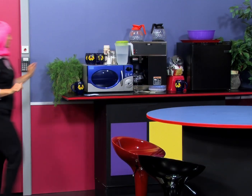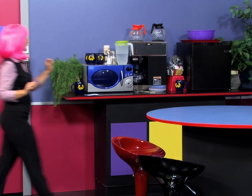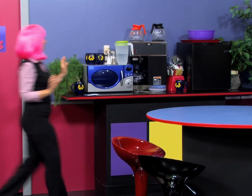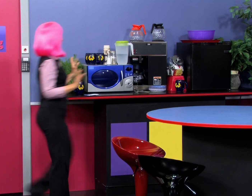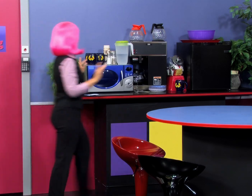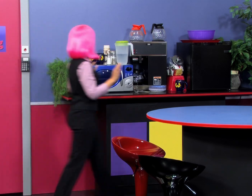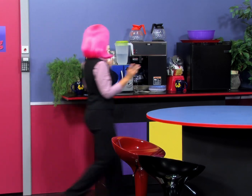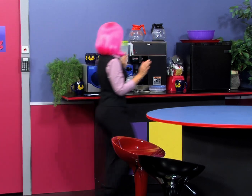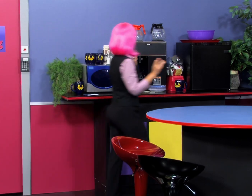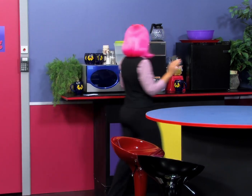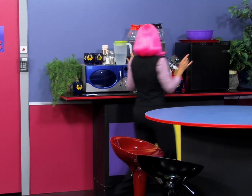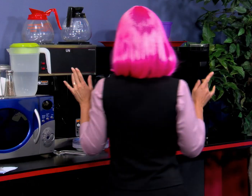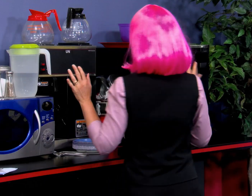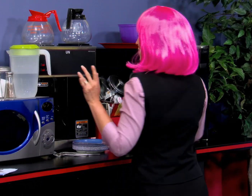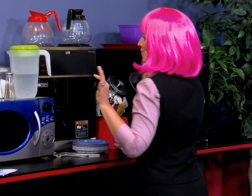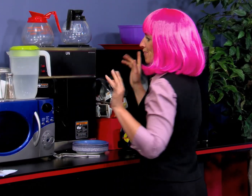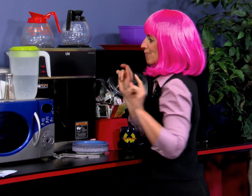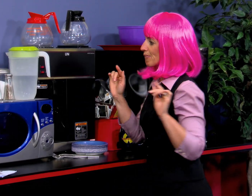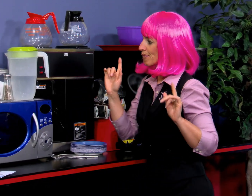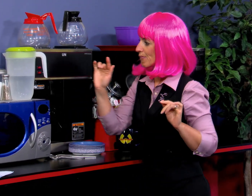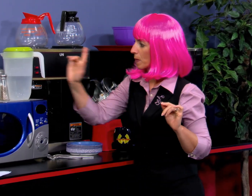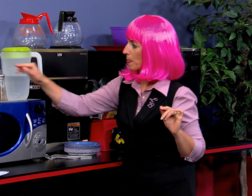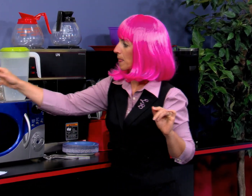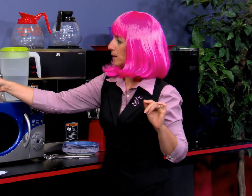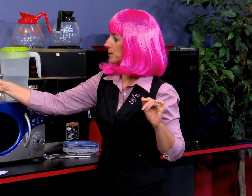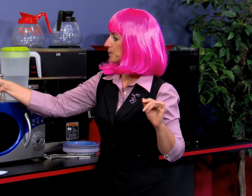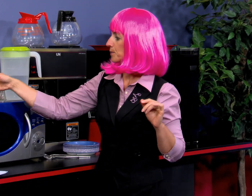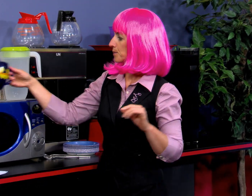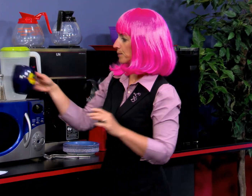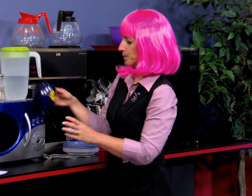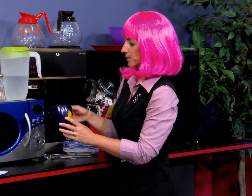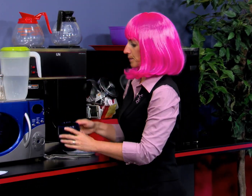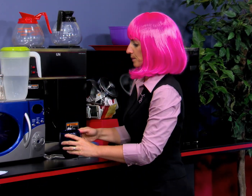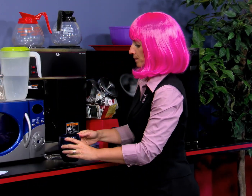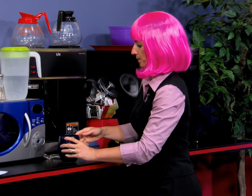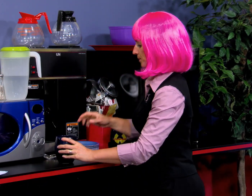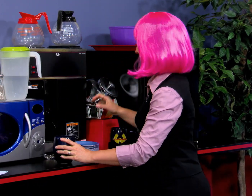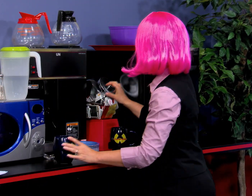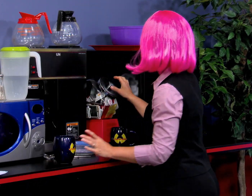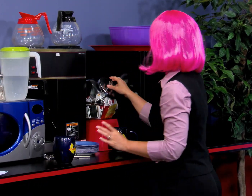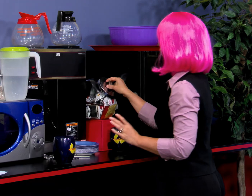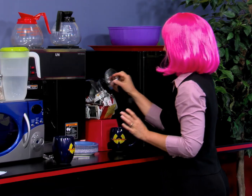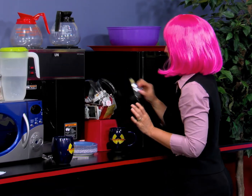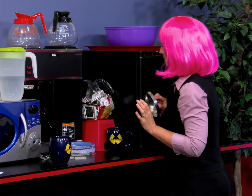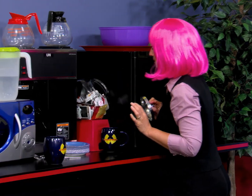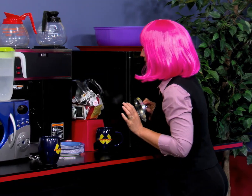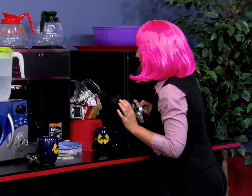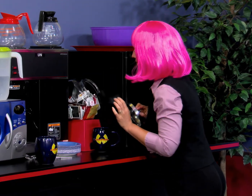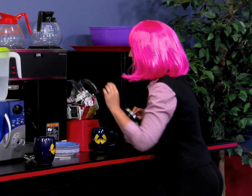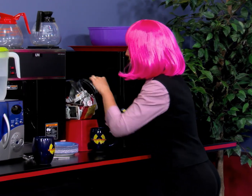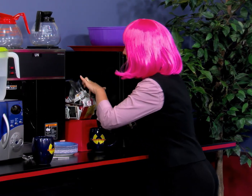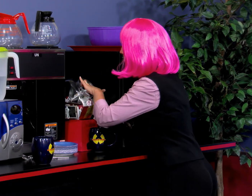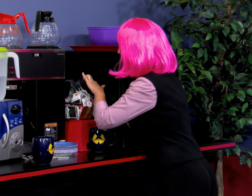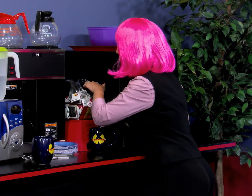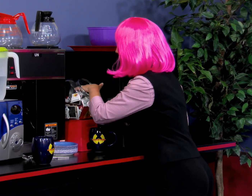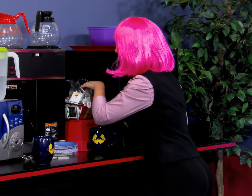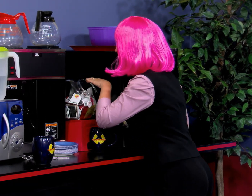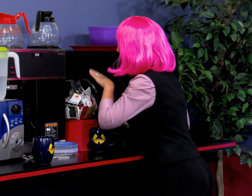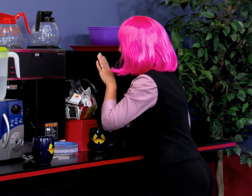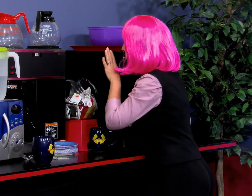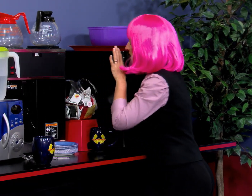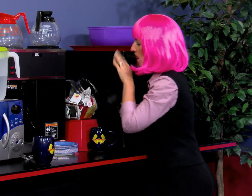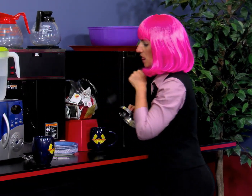[HUMMING]